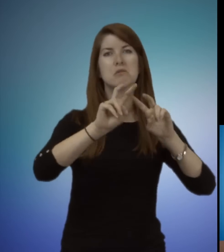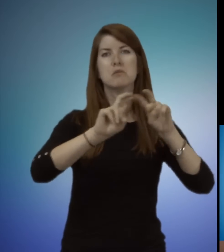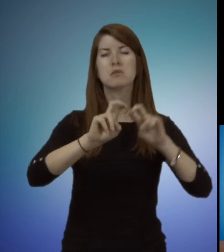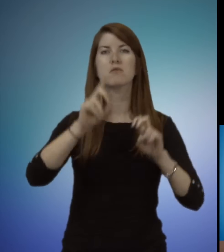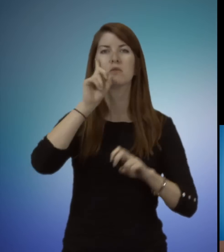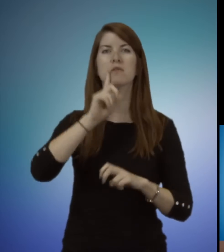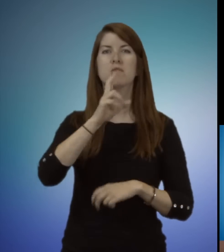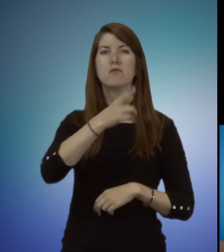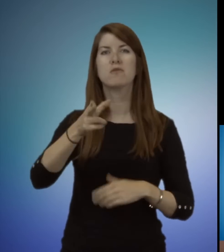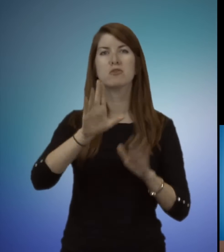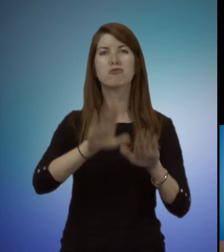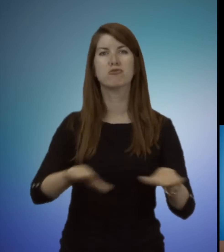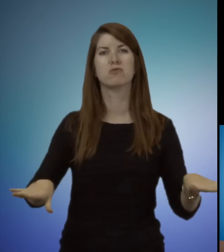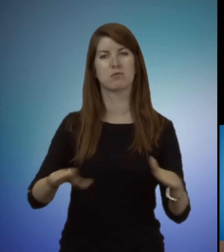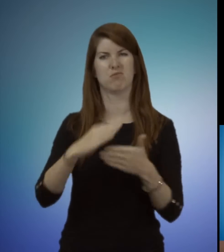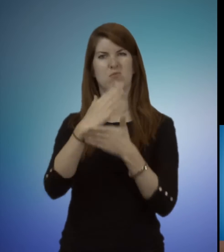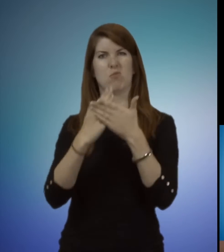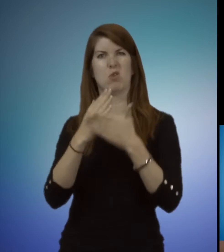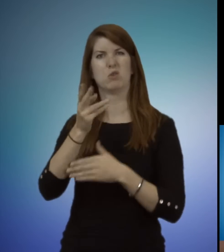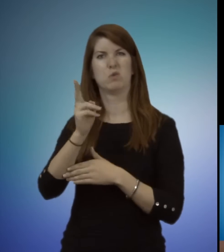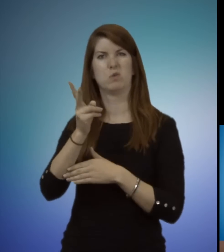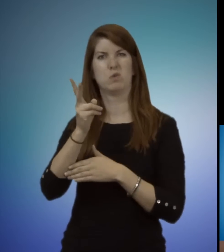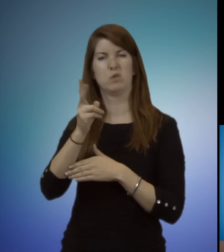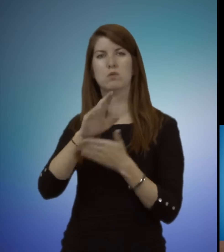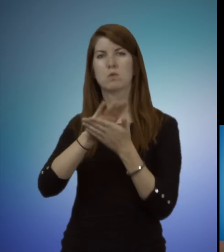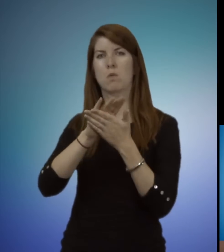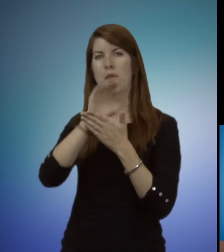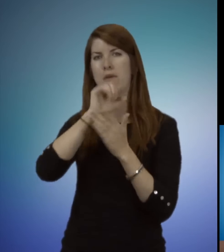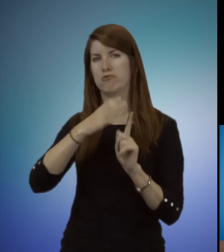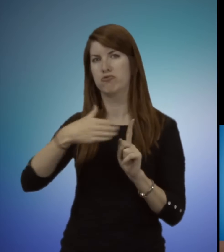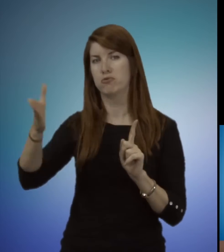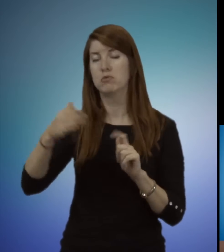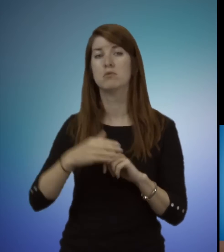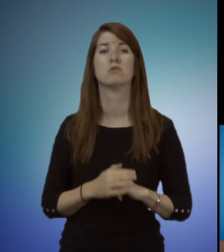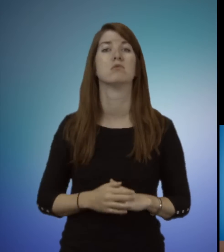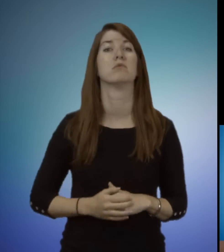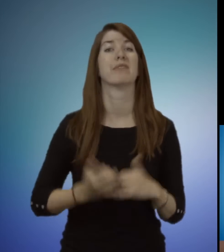of Hearing Children, Part 2 School Age, and in this module we're going to focus